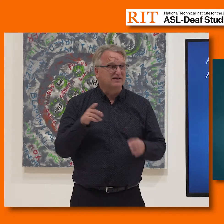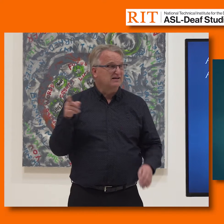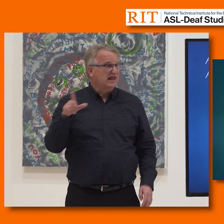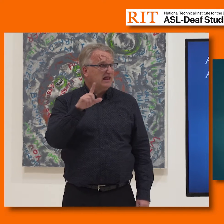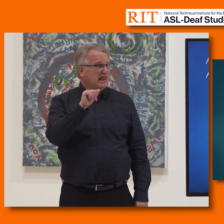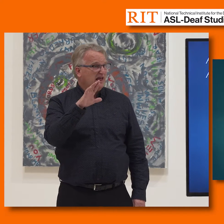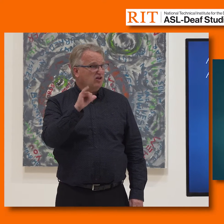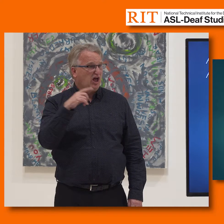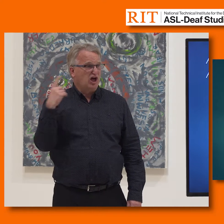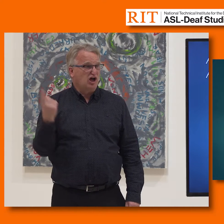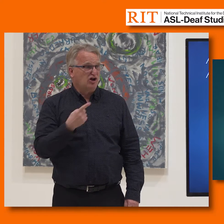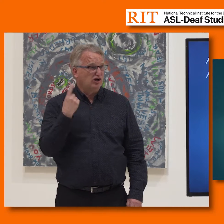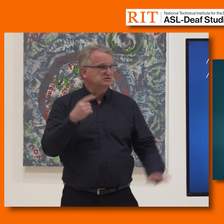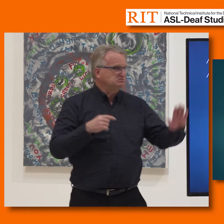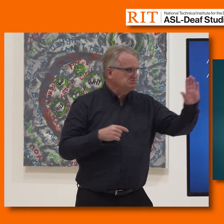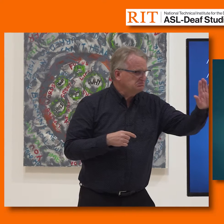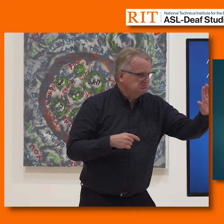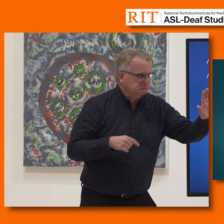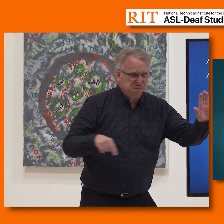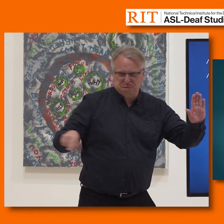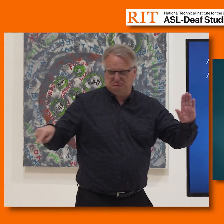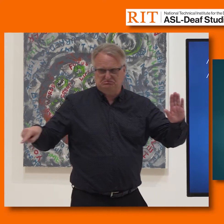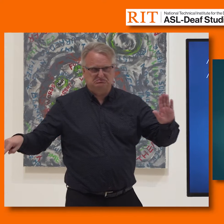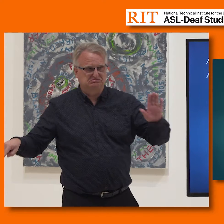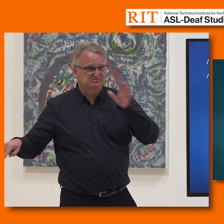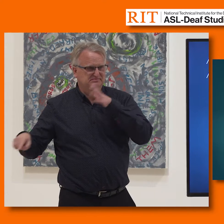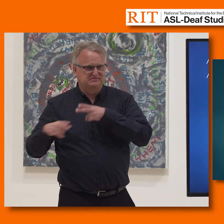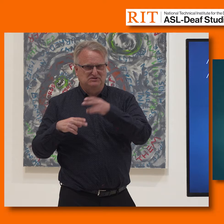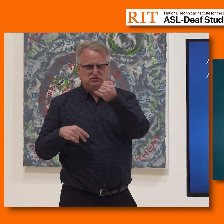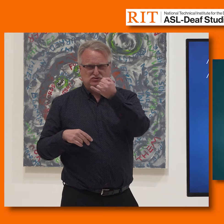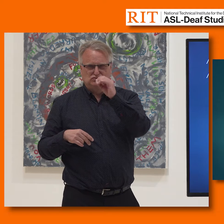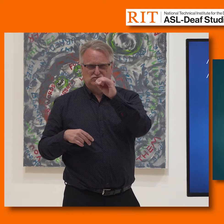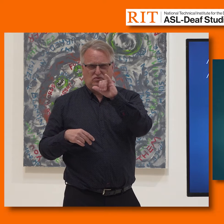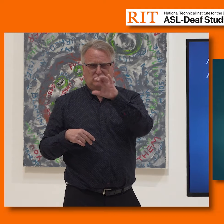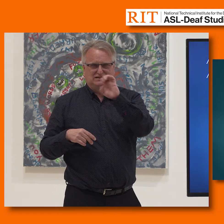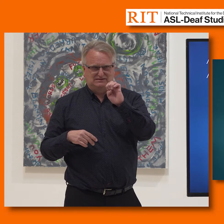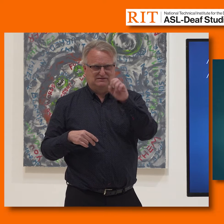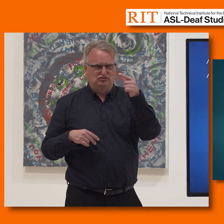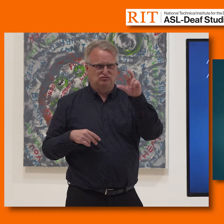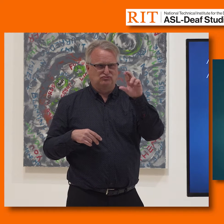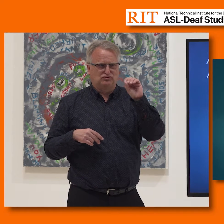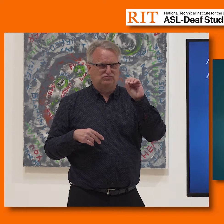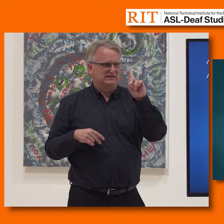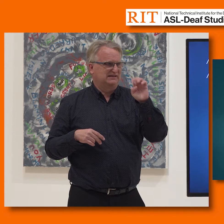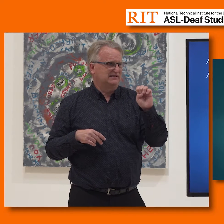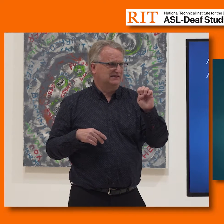And Larry, always, always had a colleague with him.